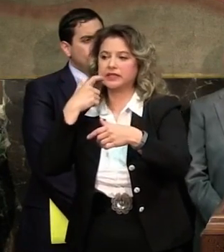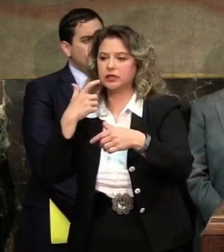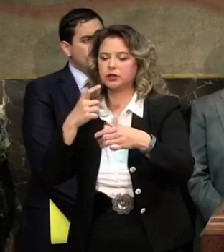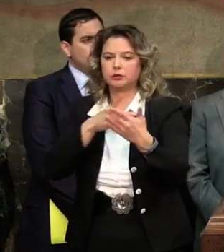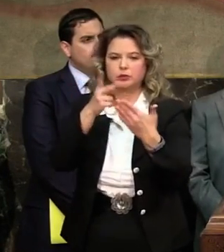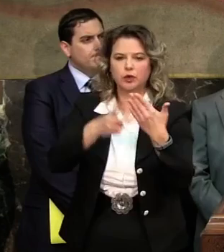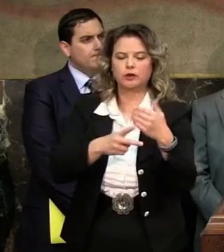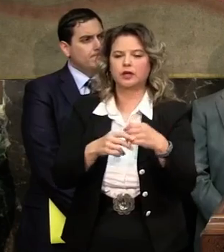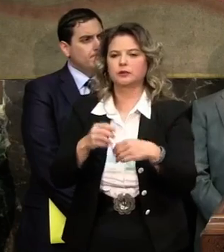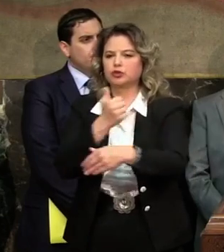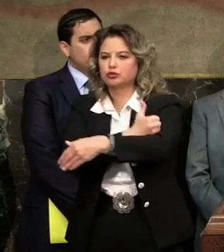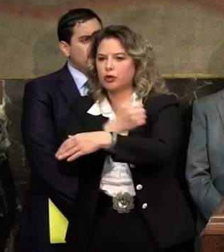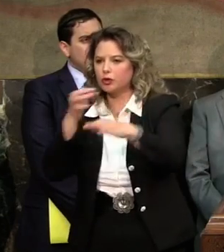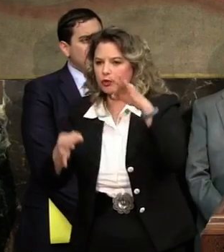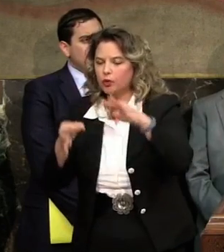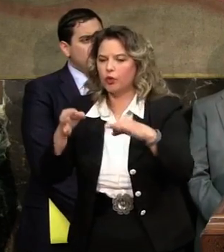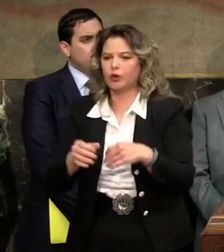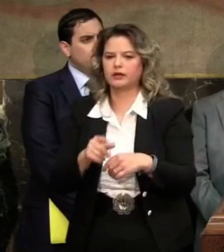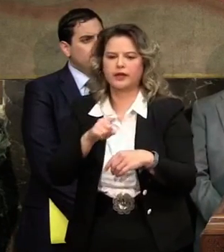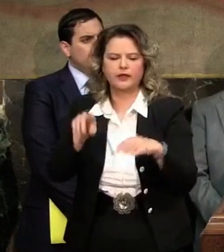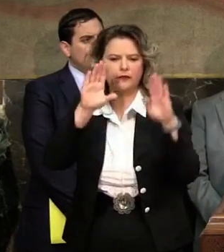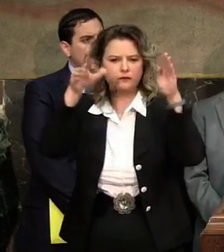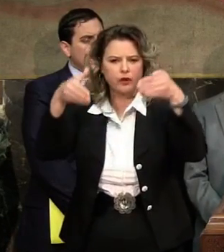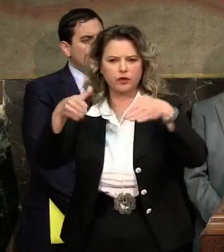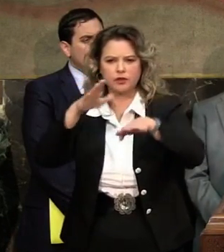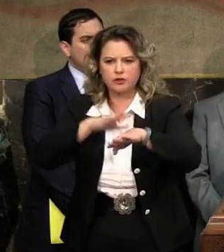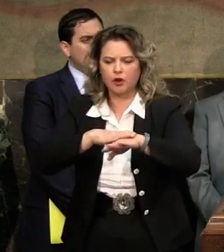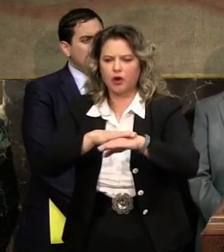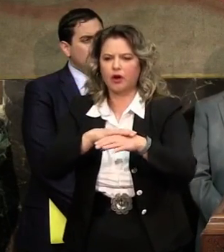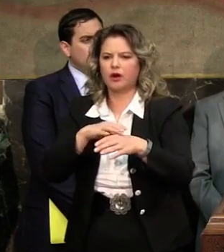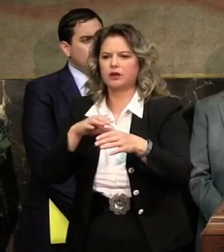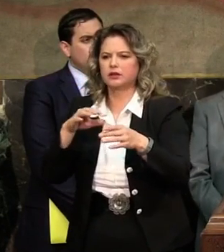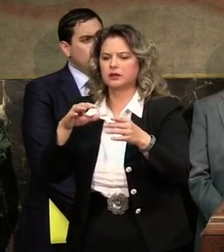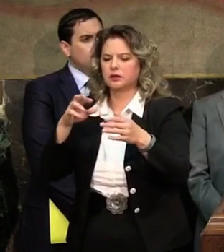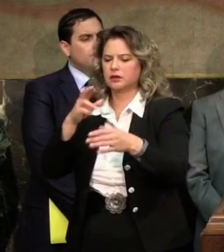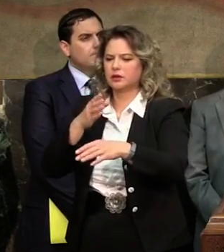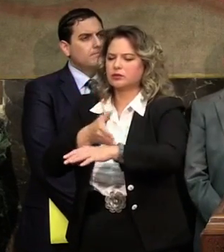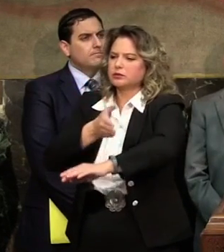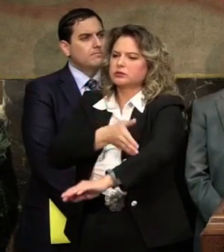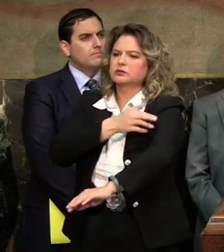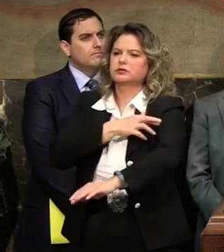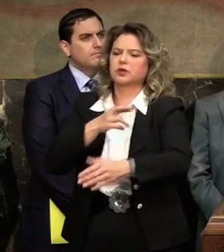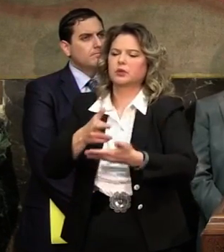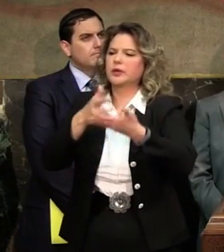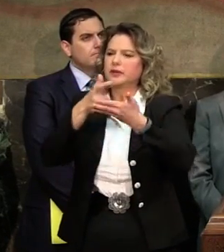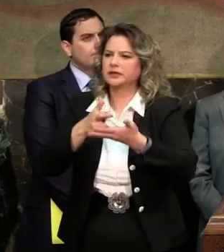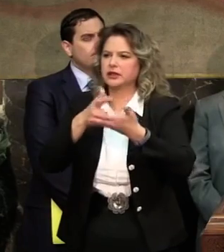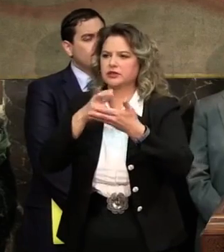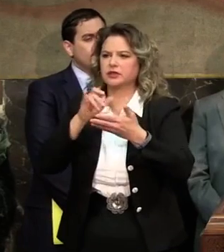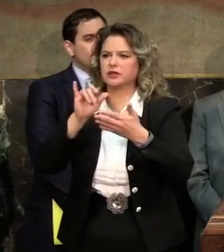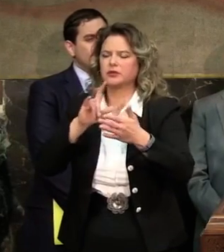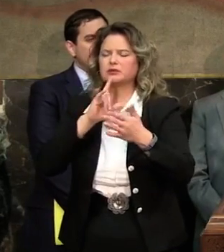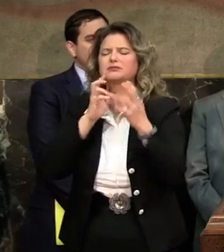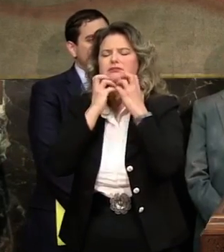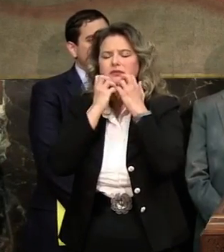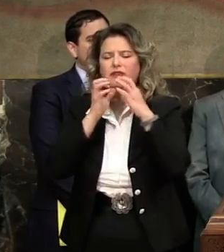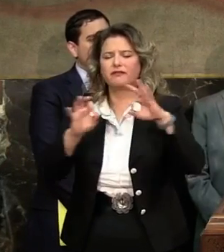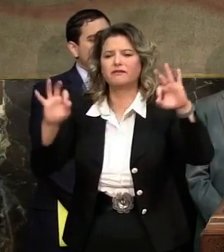educational vocational and moral rehabilitation and social skill development is priceless and to the